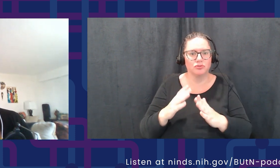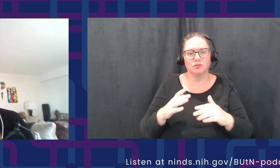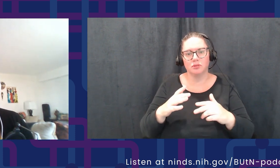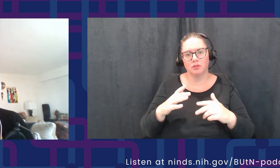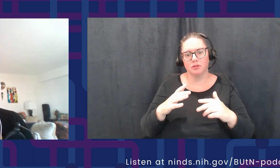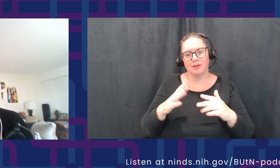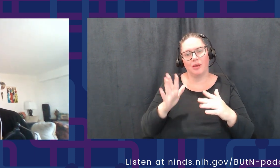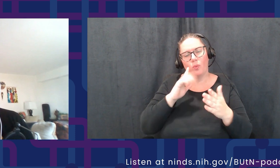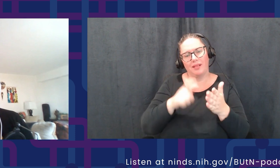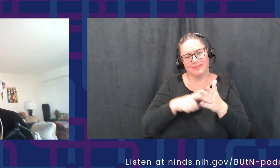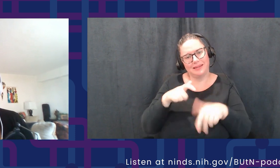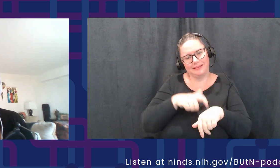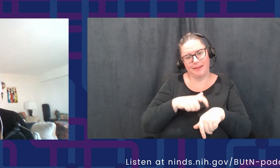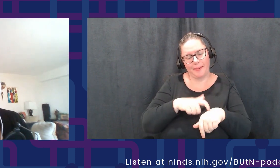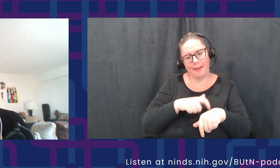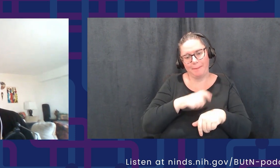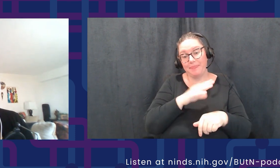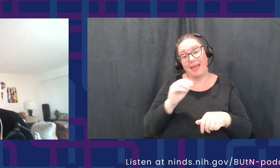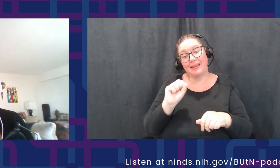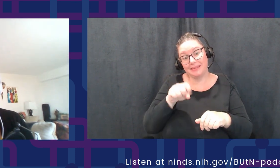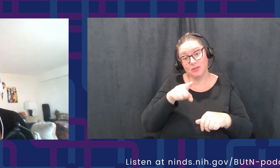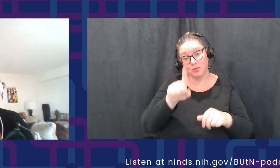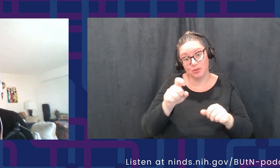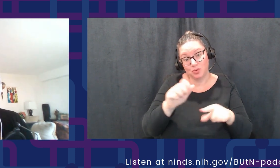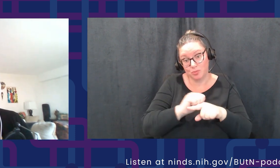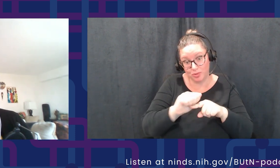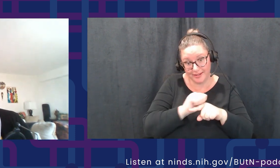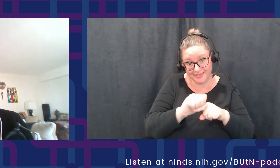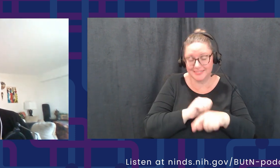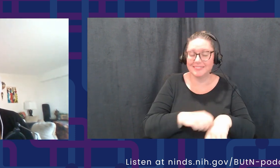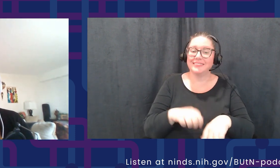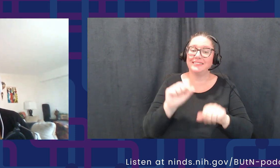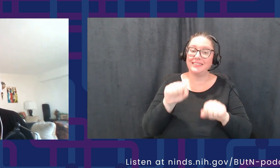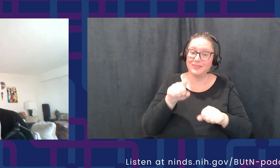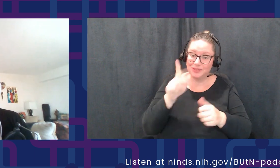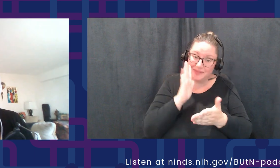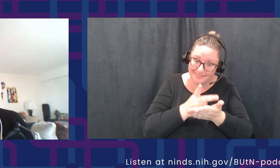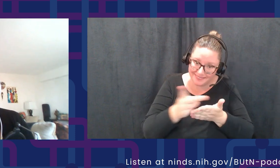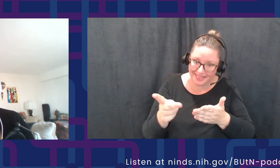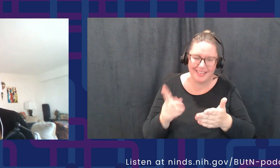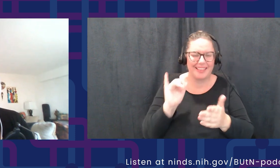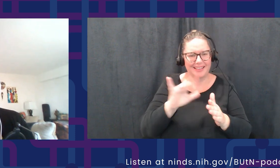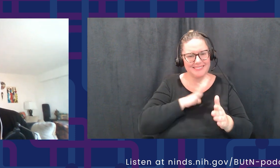It's going to take time and yes, you will need to practice. Yes, you will fail. But that's okay.